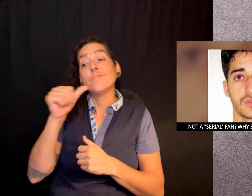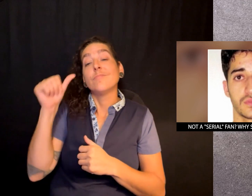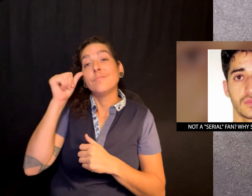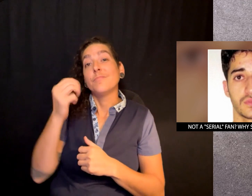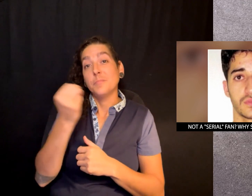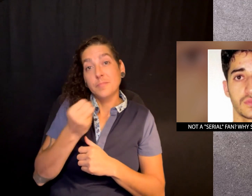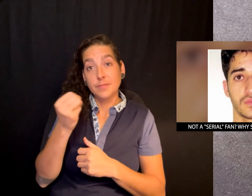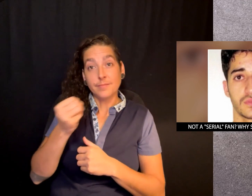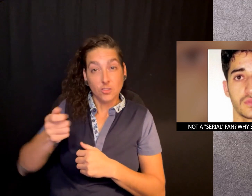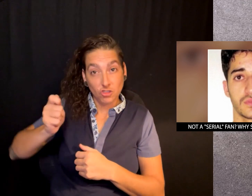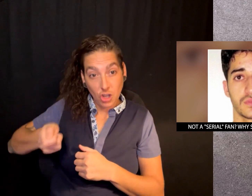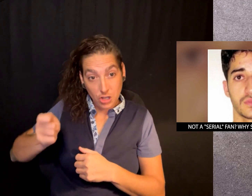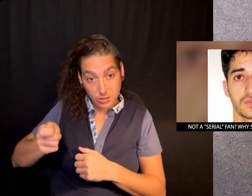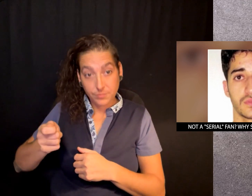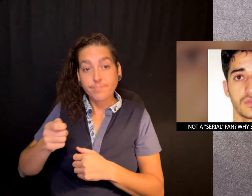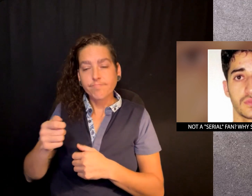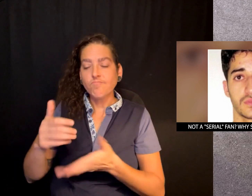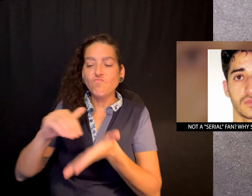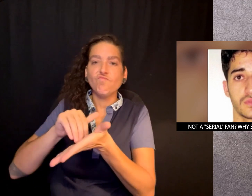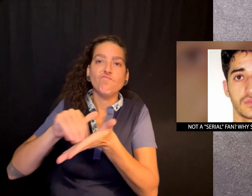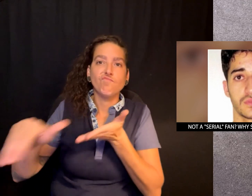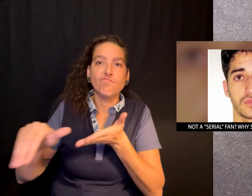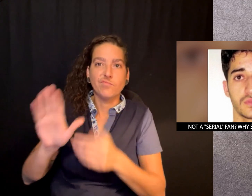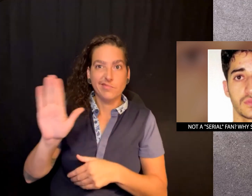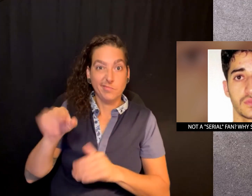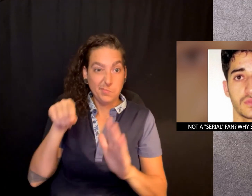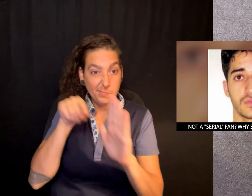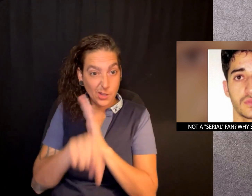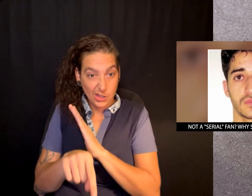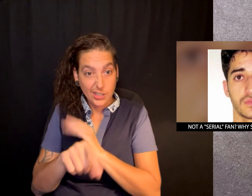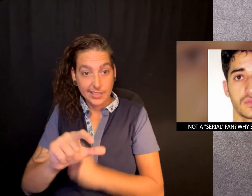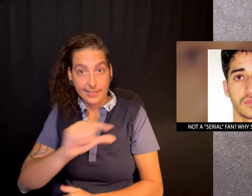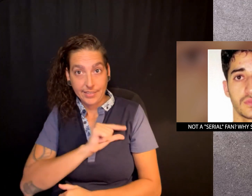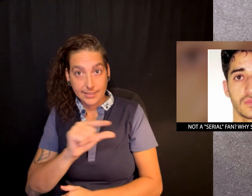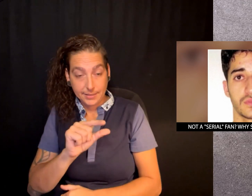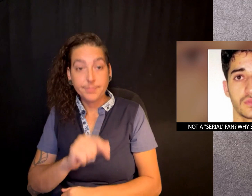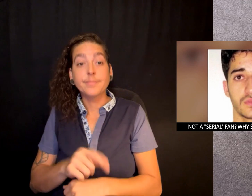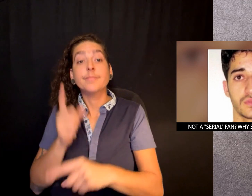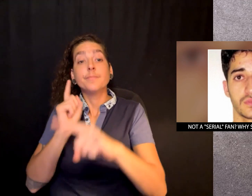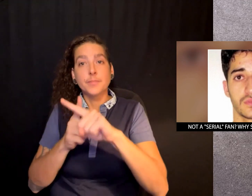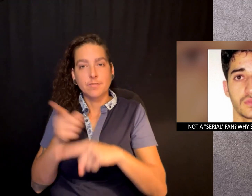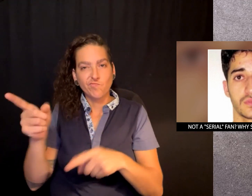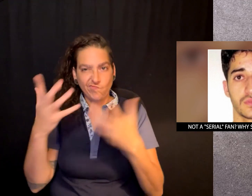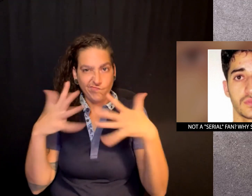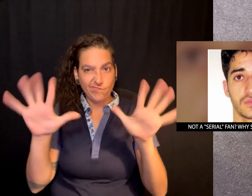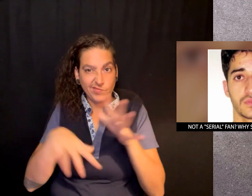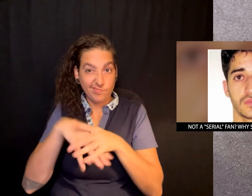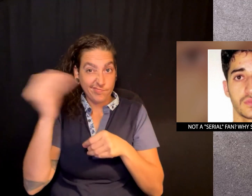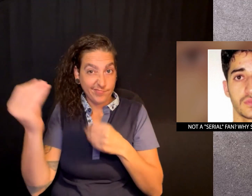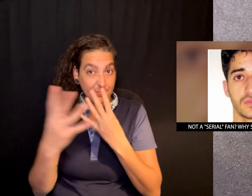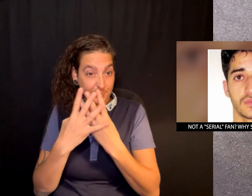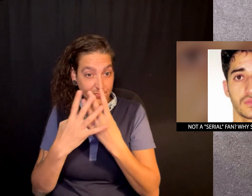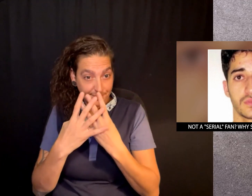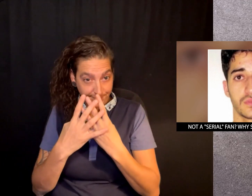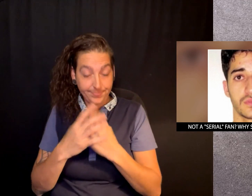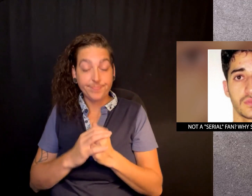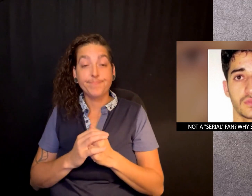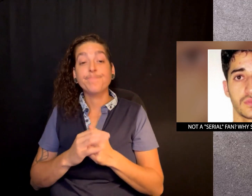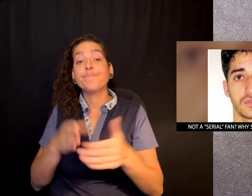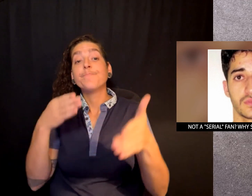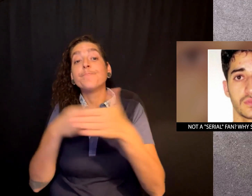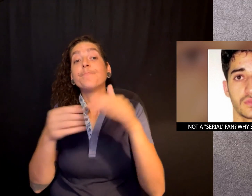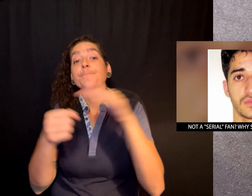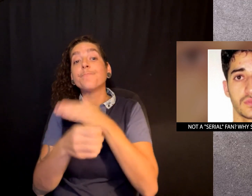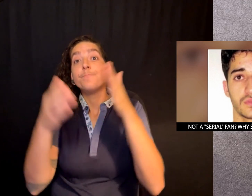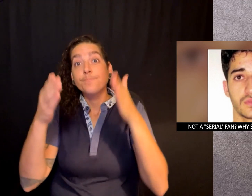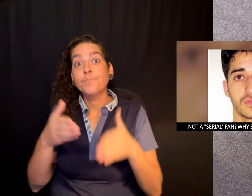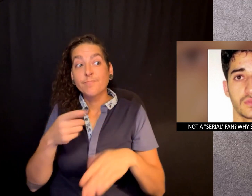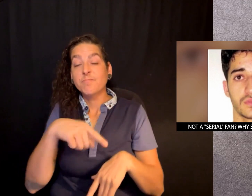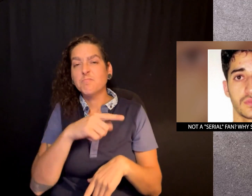vacated Syed's murder conviction and he was released prosecutors have 30 days to decide